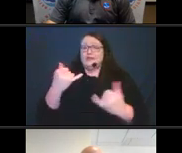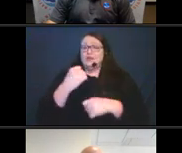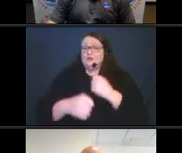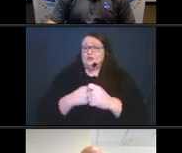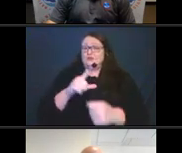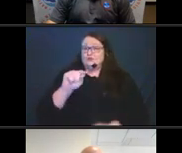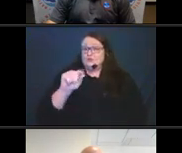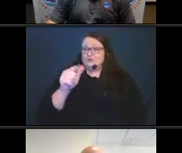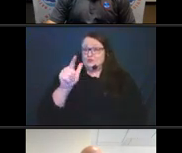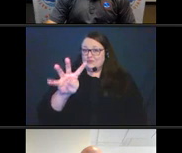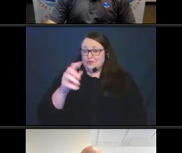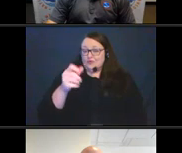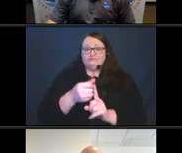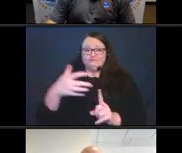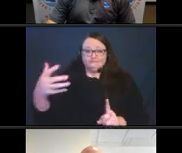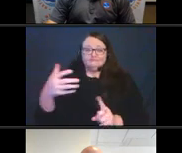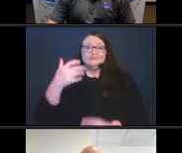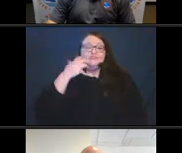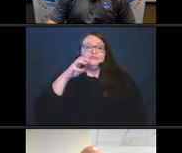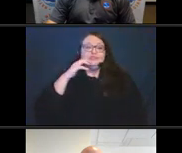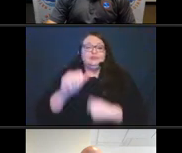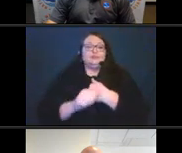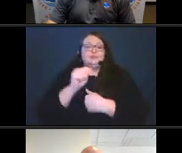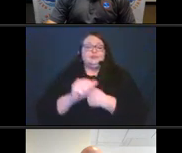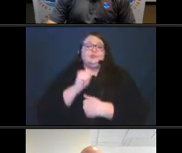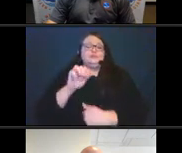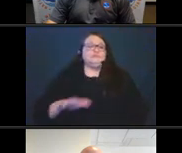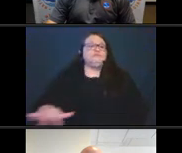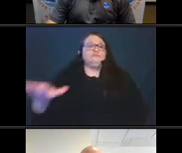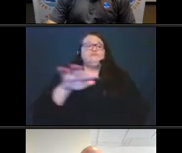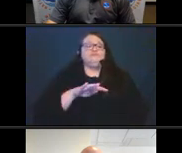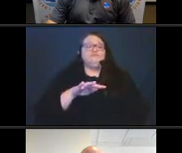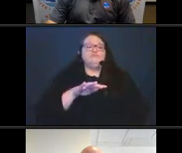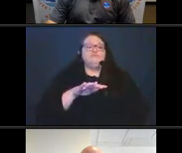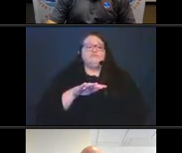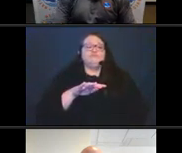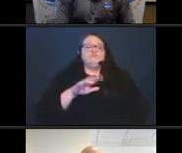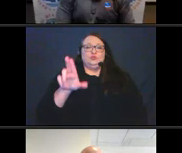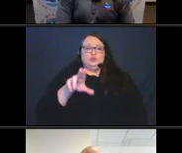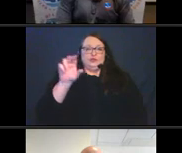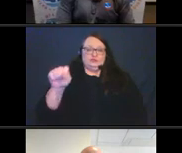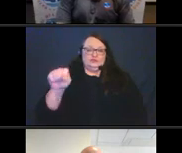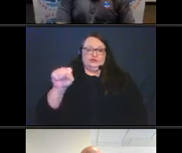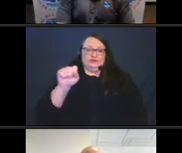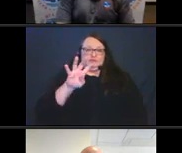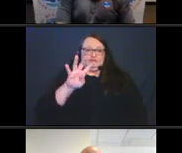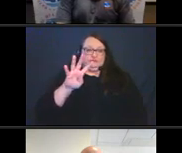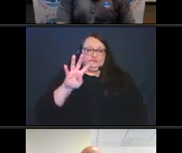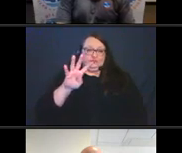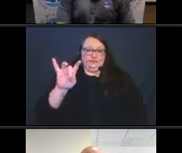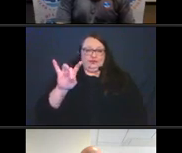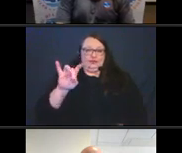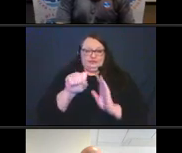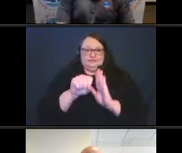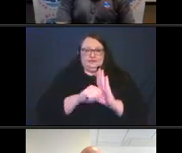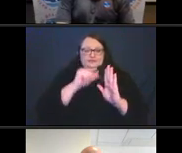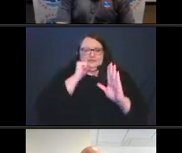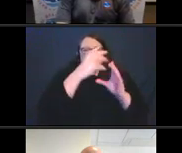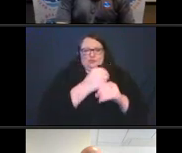the expansion of HeatRisk across the contiguous United States. So, both agencies recognize the